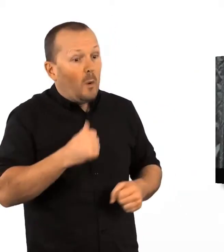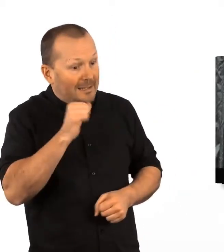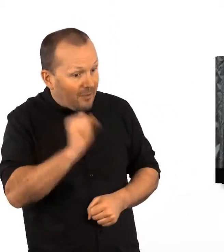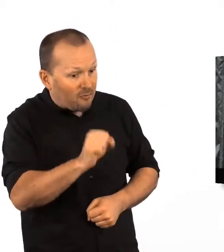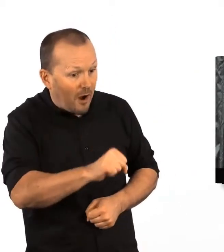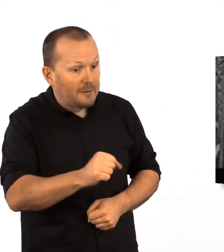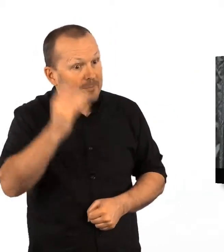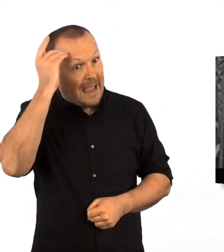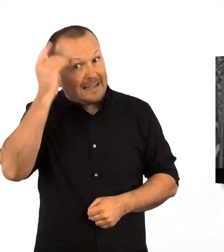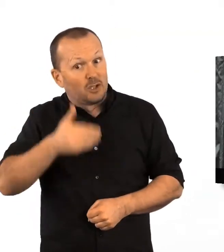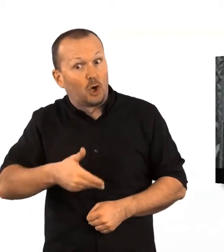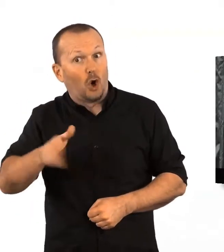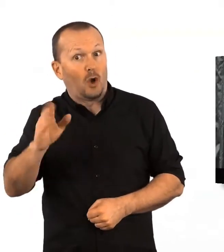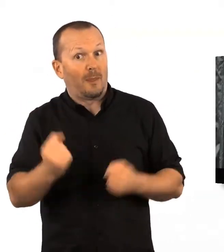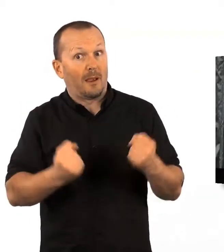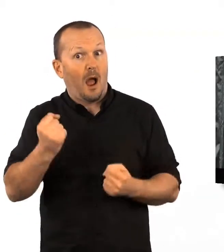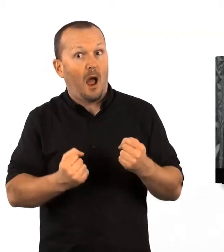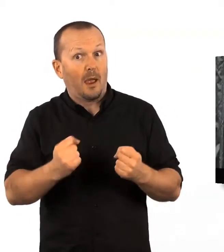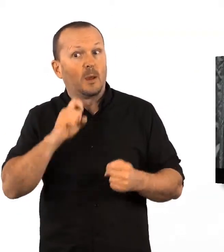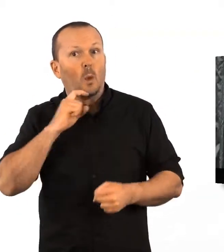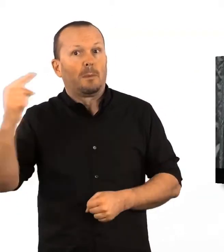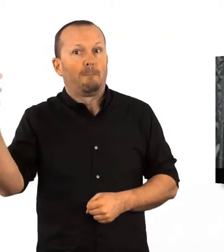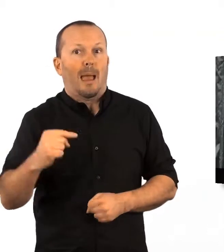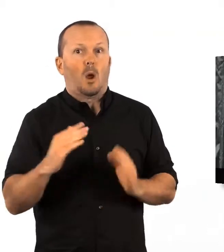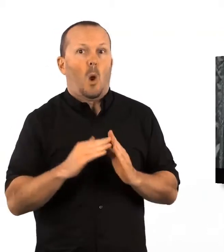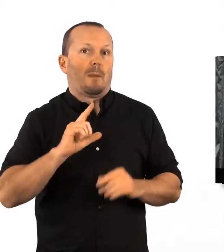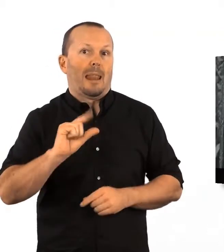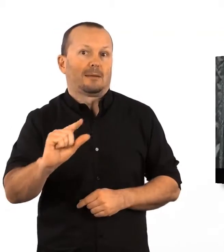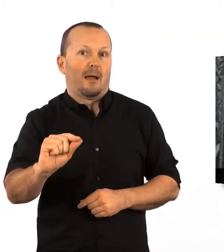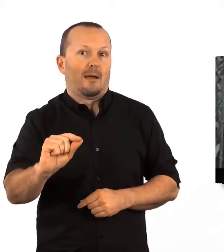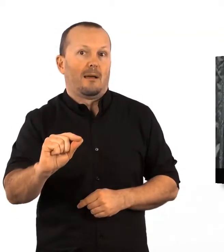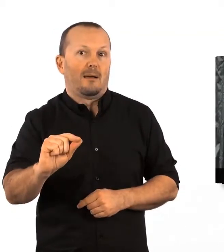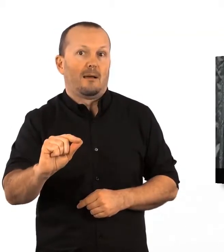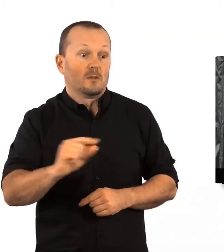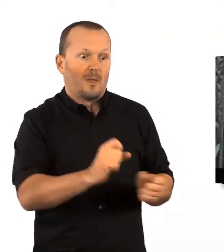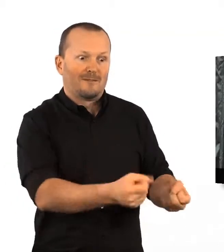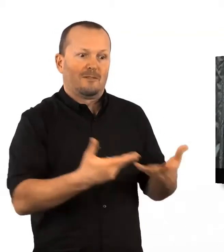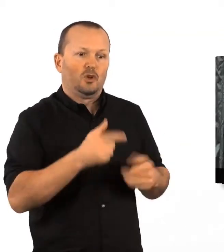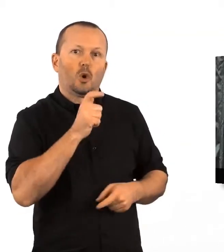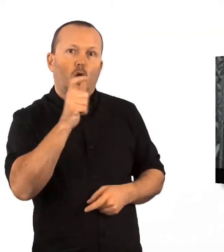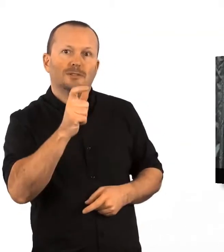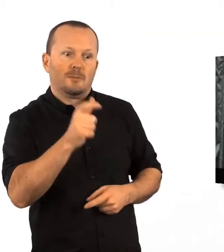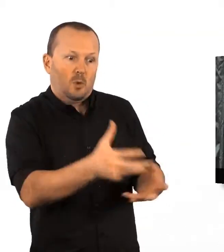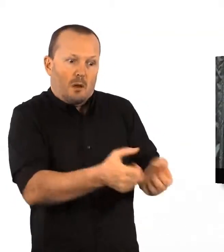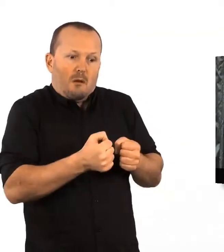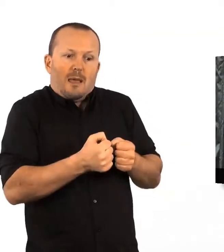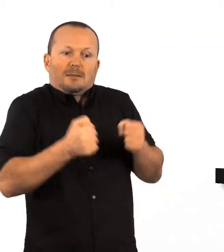gone in the car, he’s gone to work, he’ll be back home later. So expending on the child’s concept.